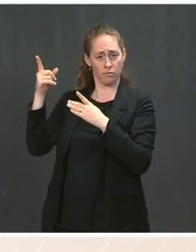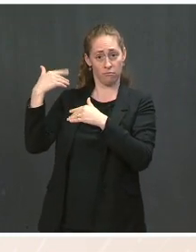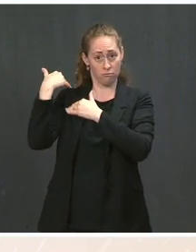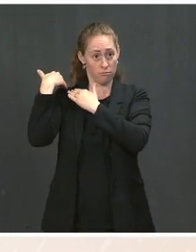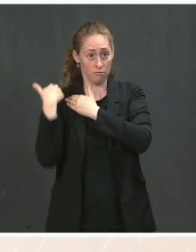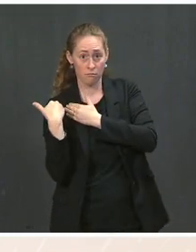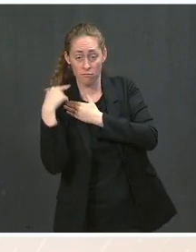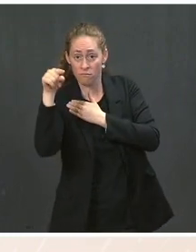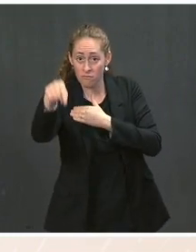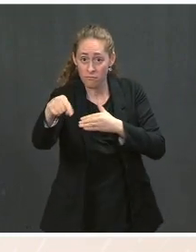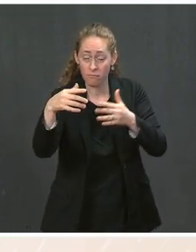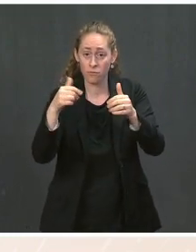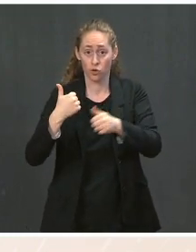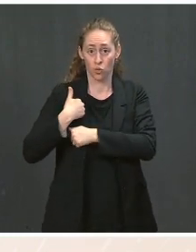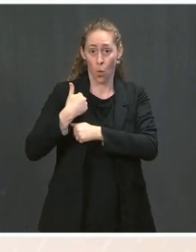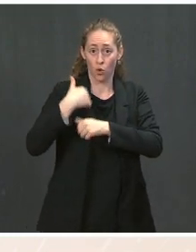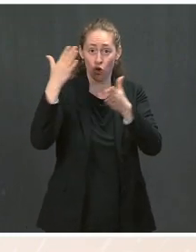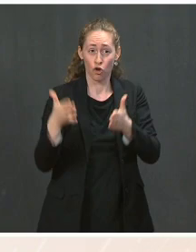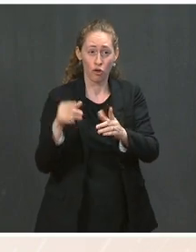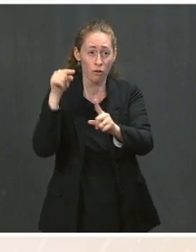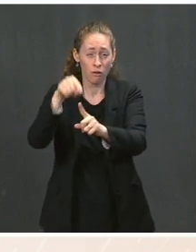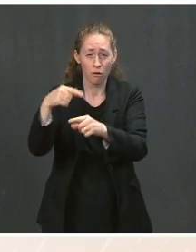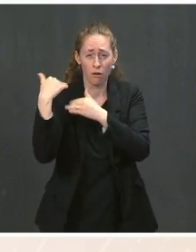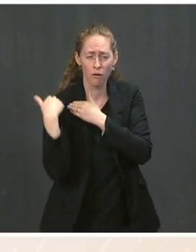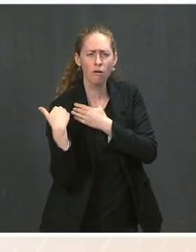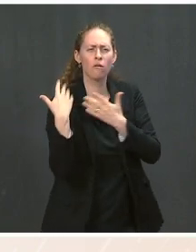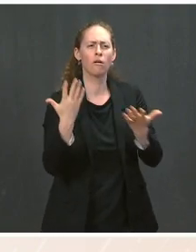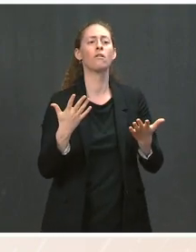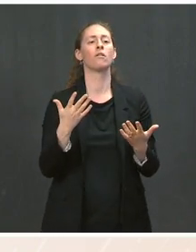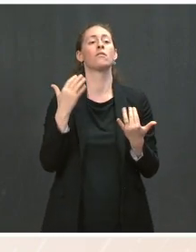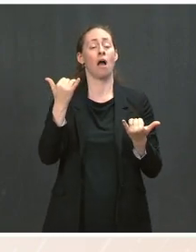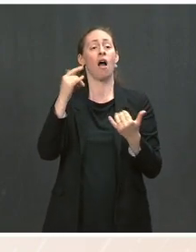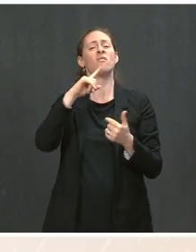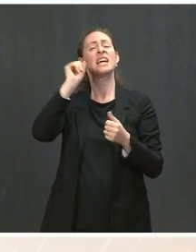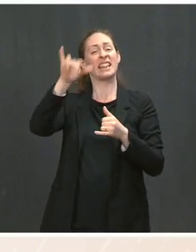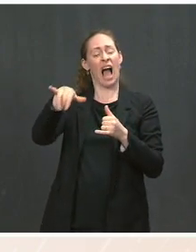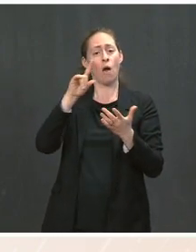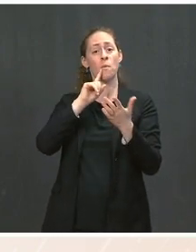the reports were enough of a cause of concern that we wanted our intelligence community